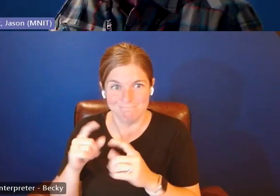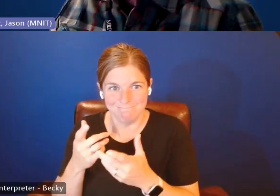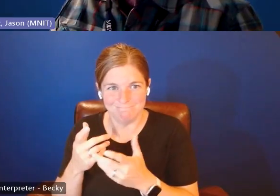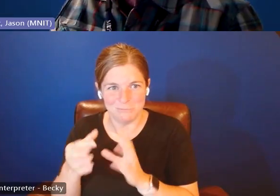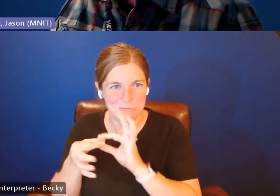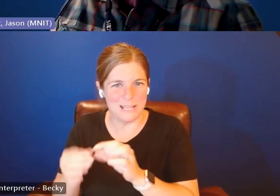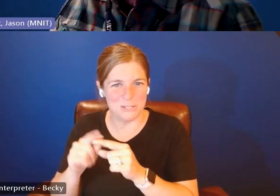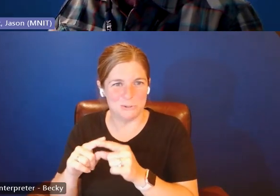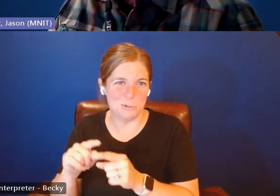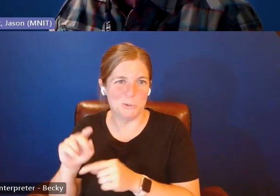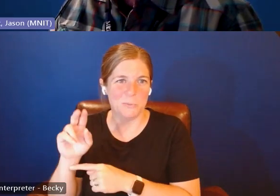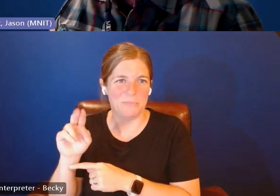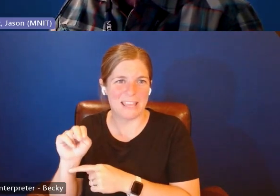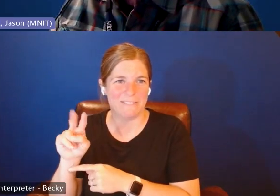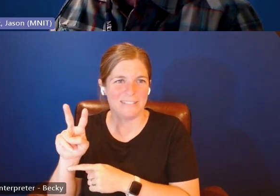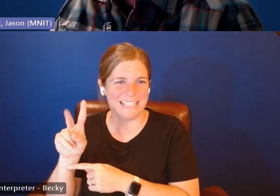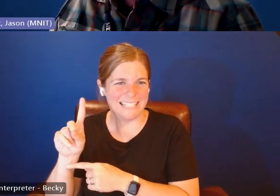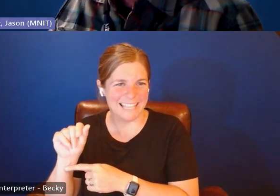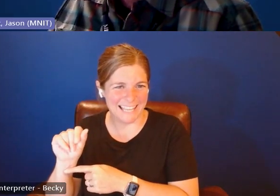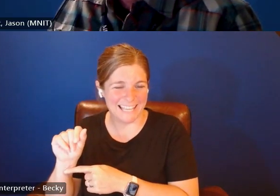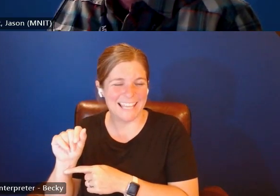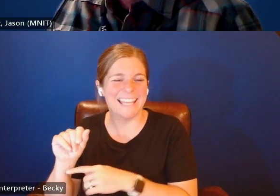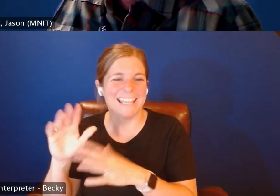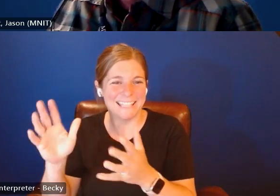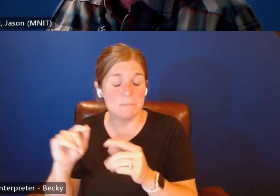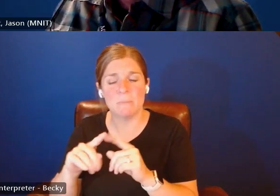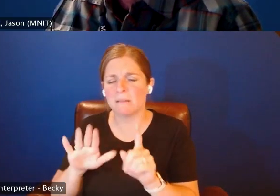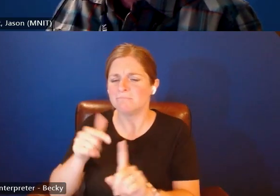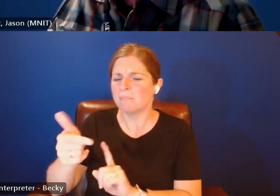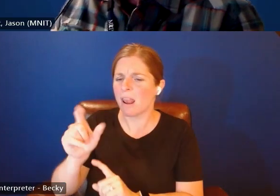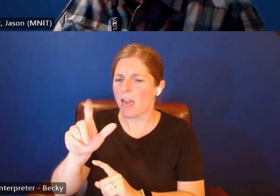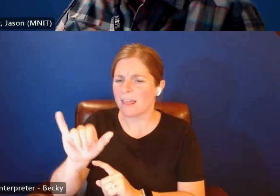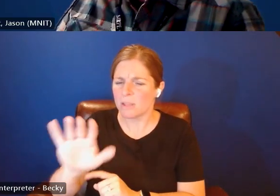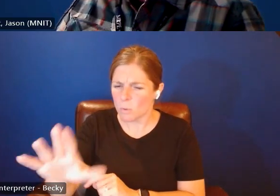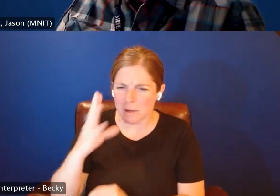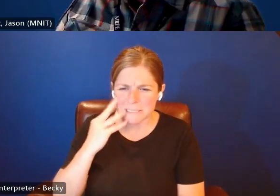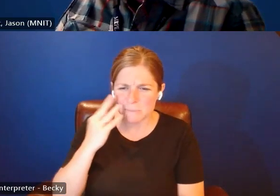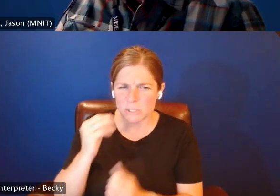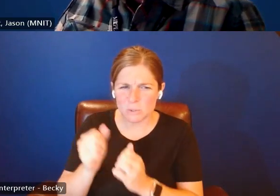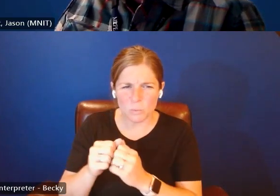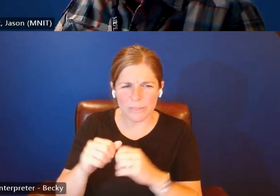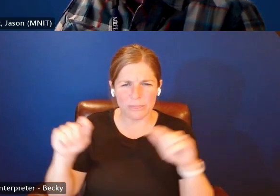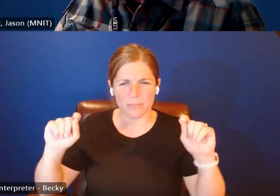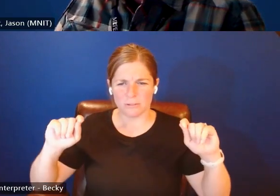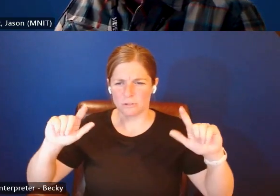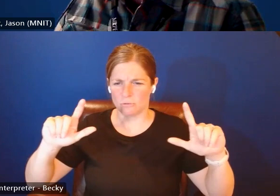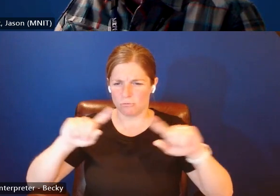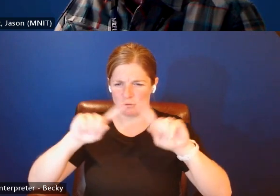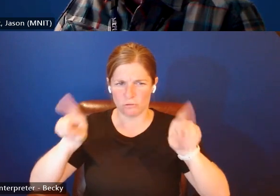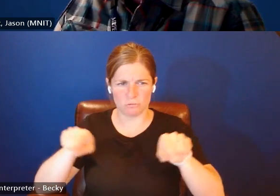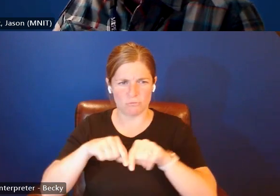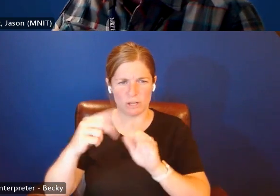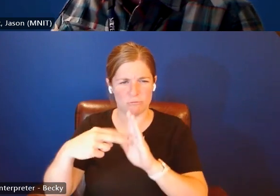Lolly, what's your experience with screen readers? So my experience with screen readers goes way back.